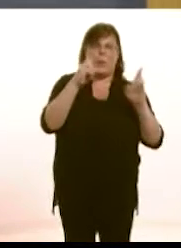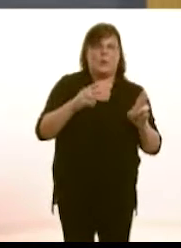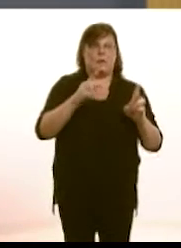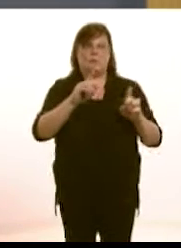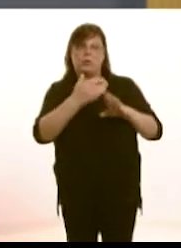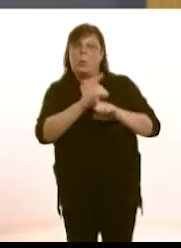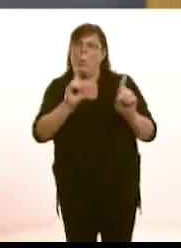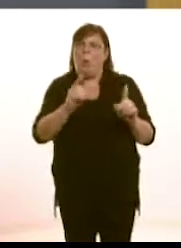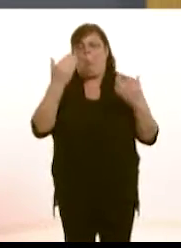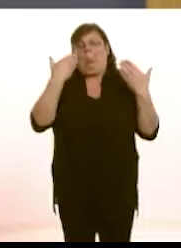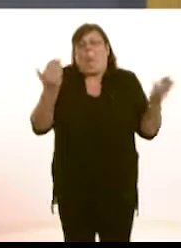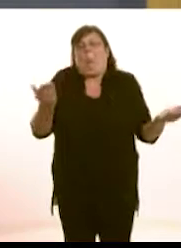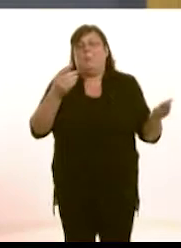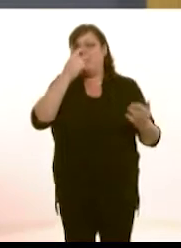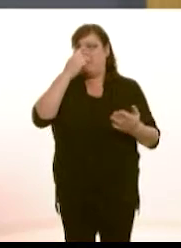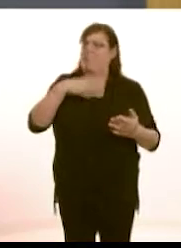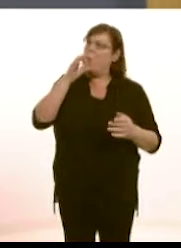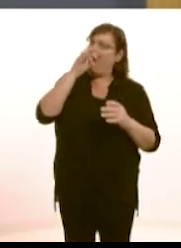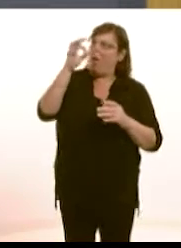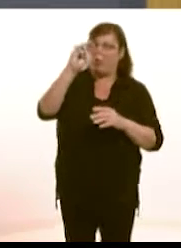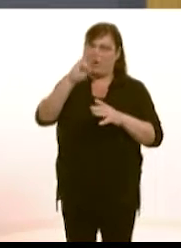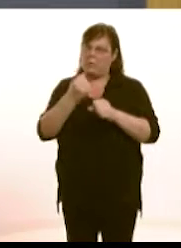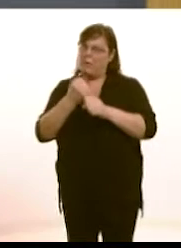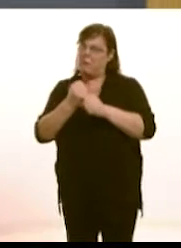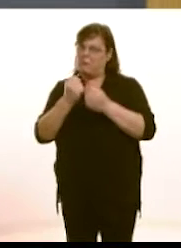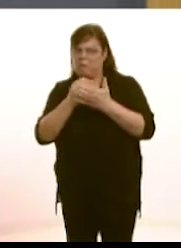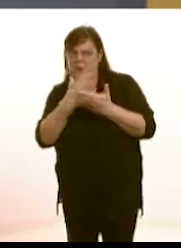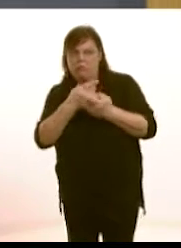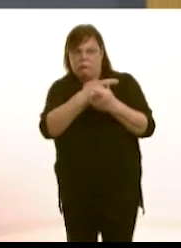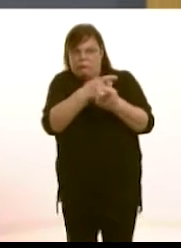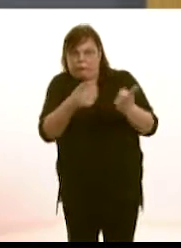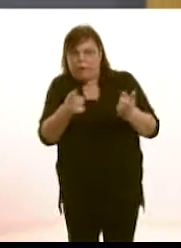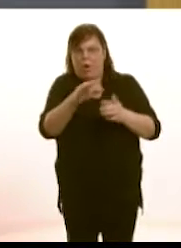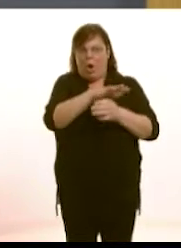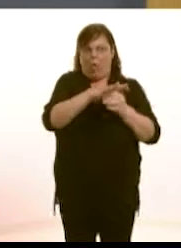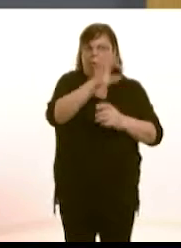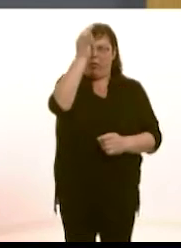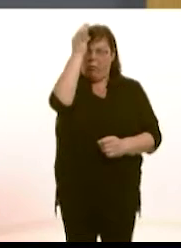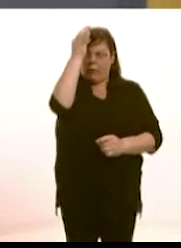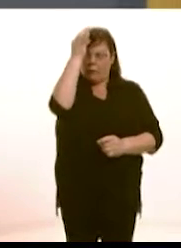Jenny Rathbone: How can the Welsh Government ensure that local authorities, now that theyíve